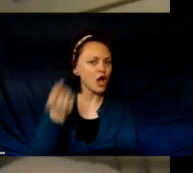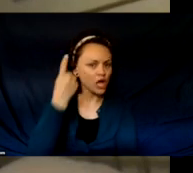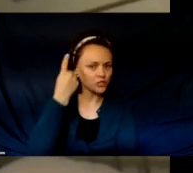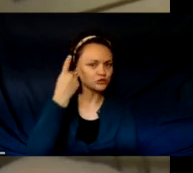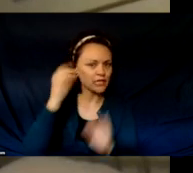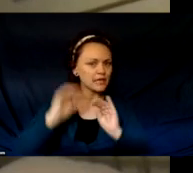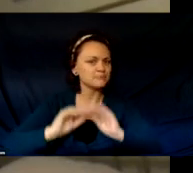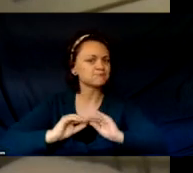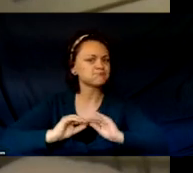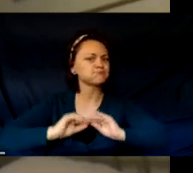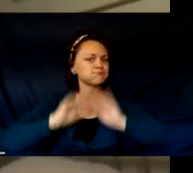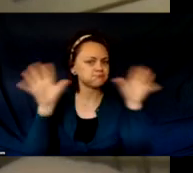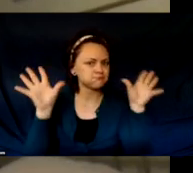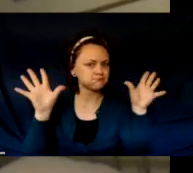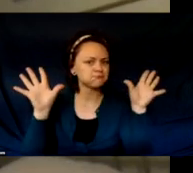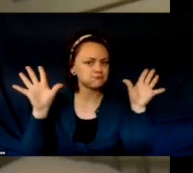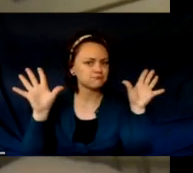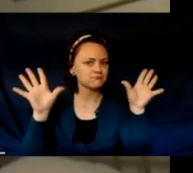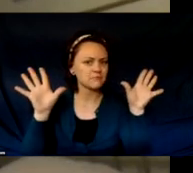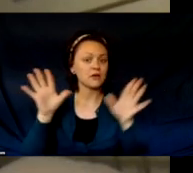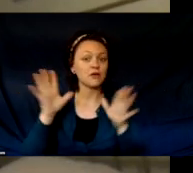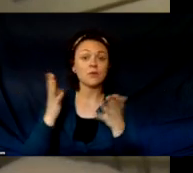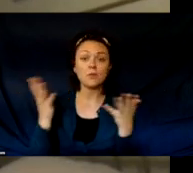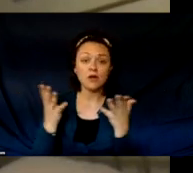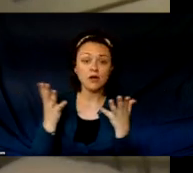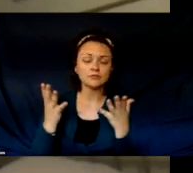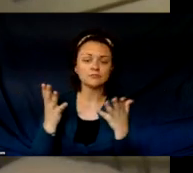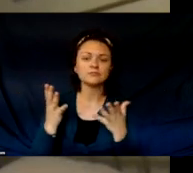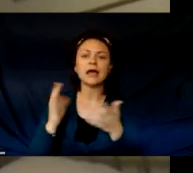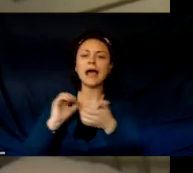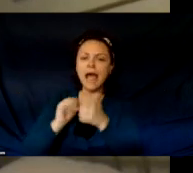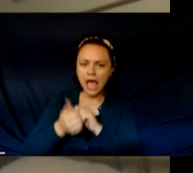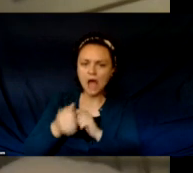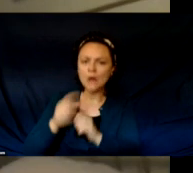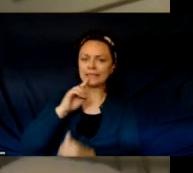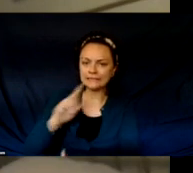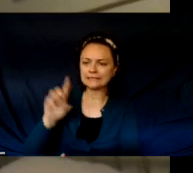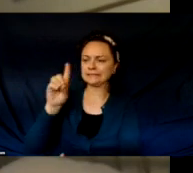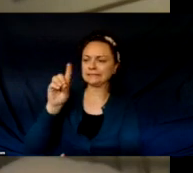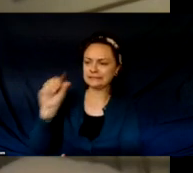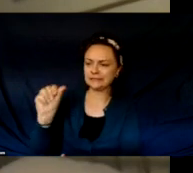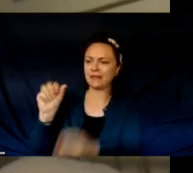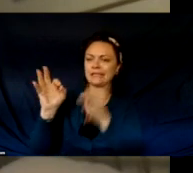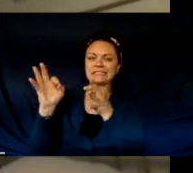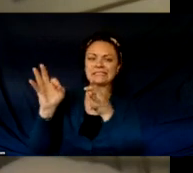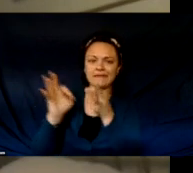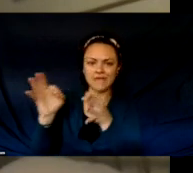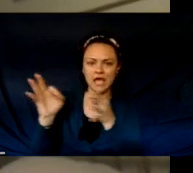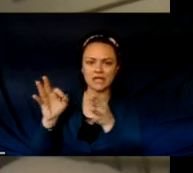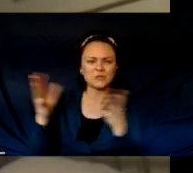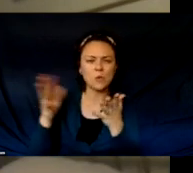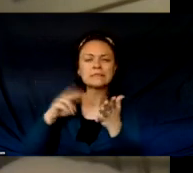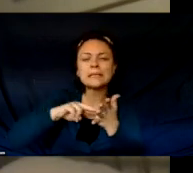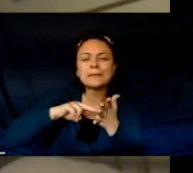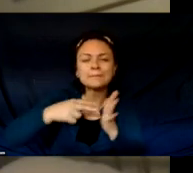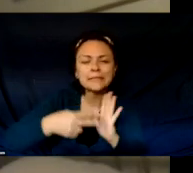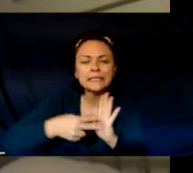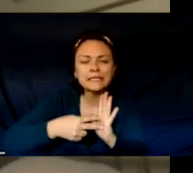how disability is defined in terms of social and cultural model of